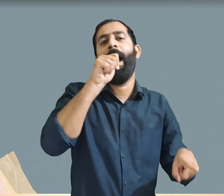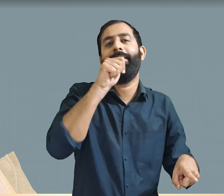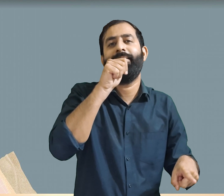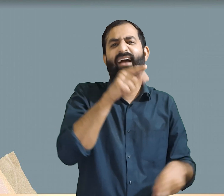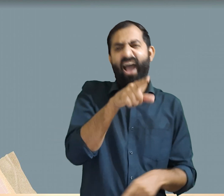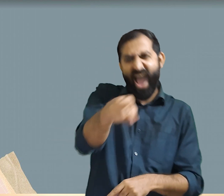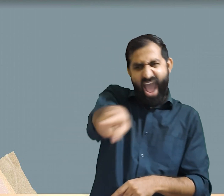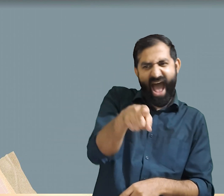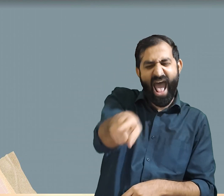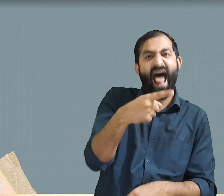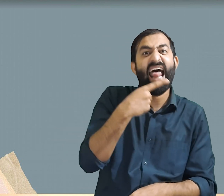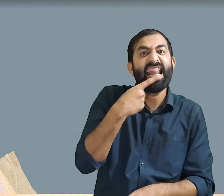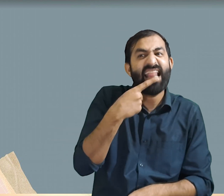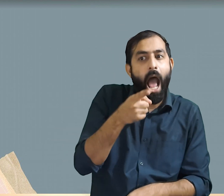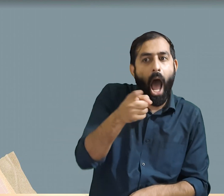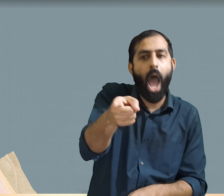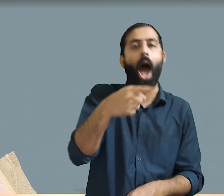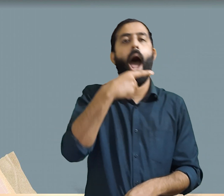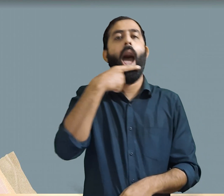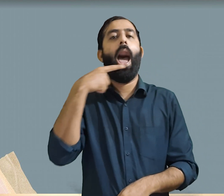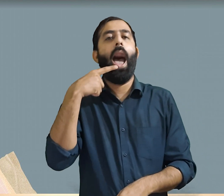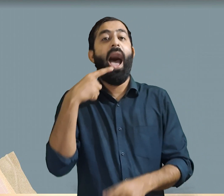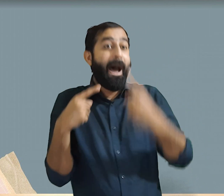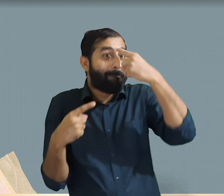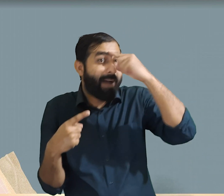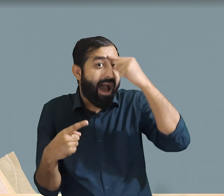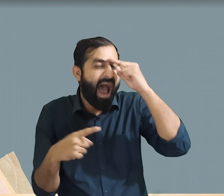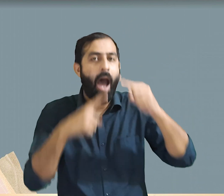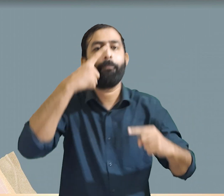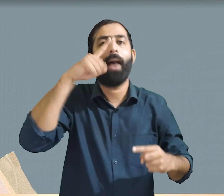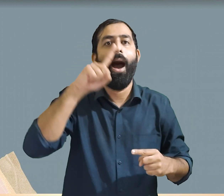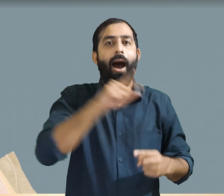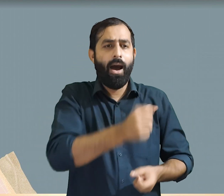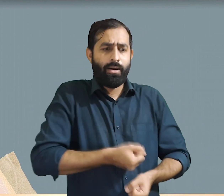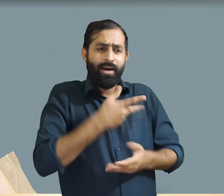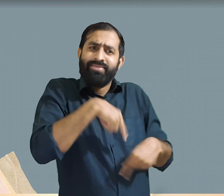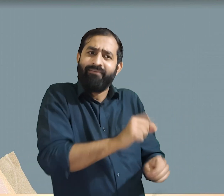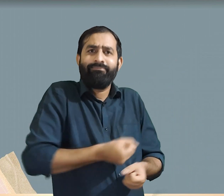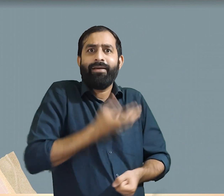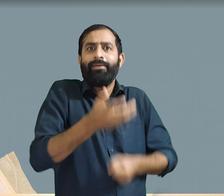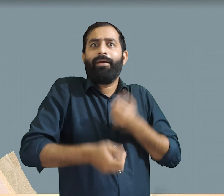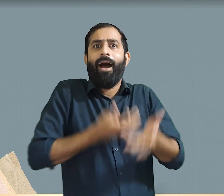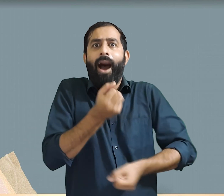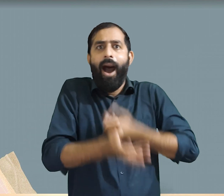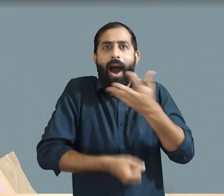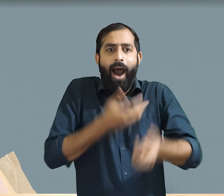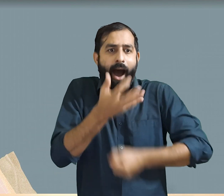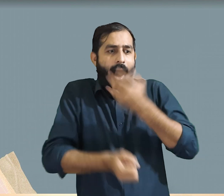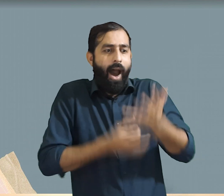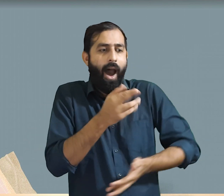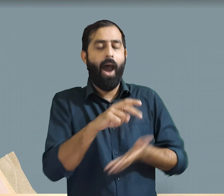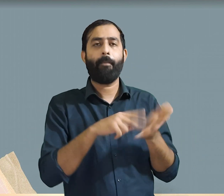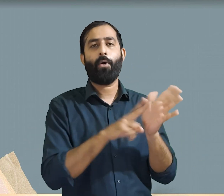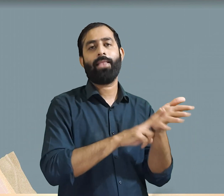In the beginning a child would express the things with gestures and would eventually acquire language.